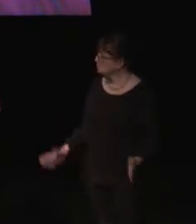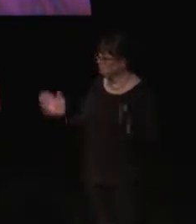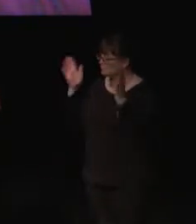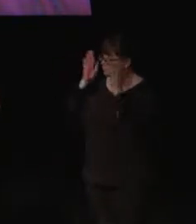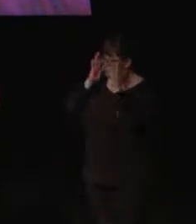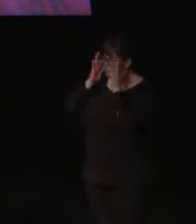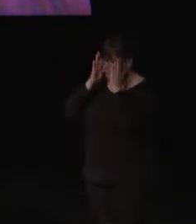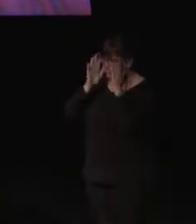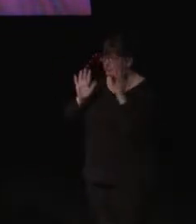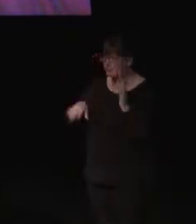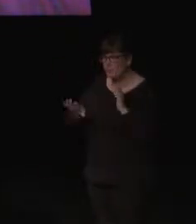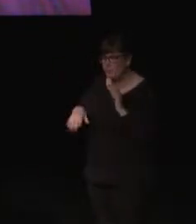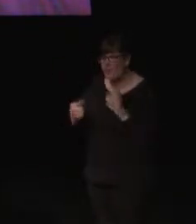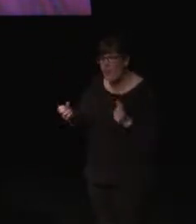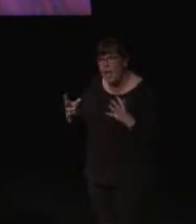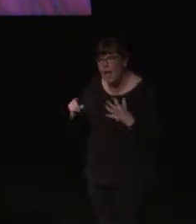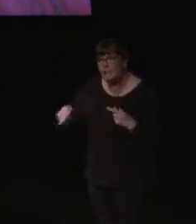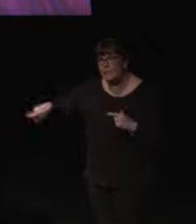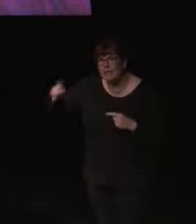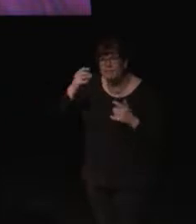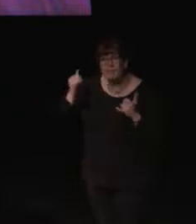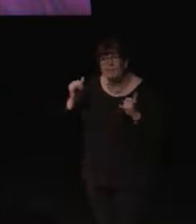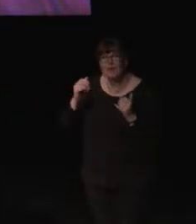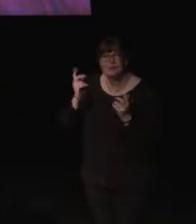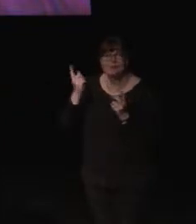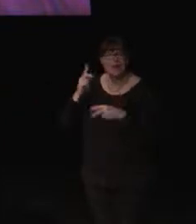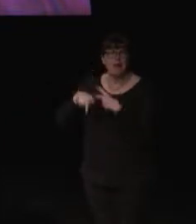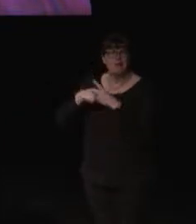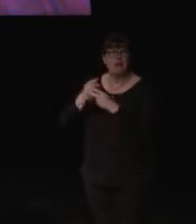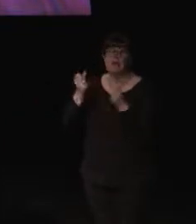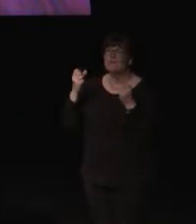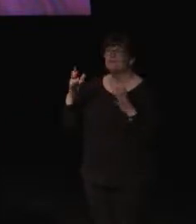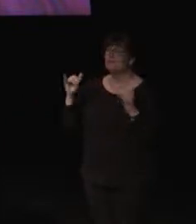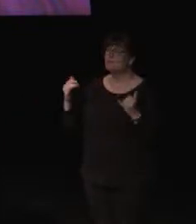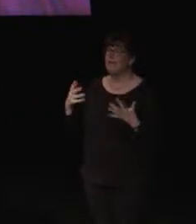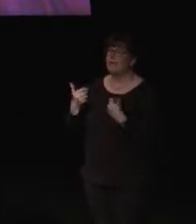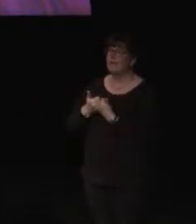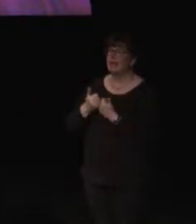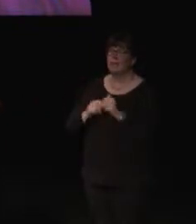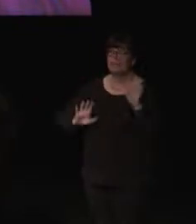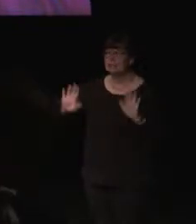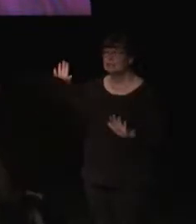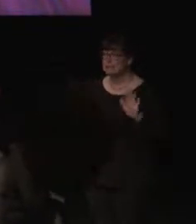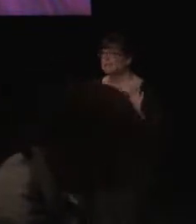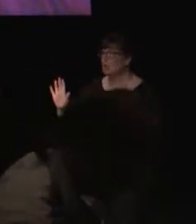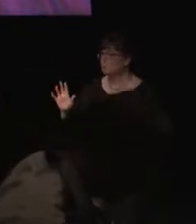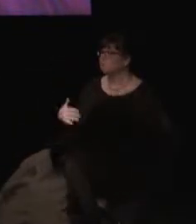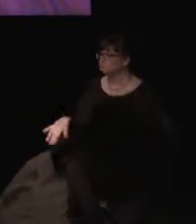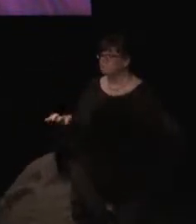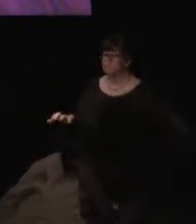How many people play some kind of multiplayer game? I'm gonna ask that question. Oh! Good. Good hands.